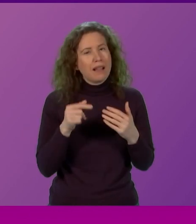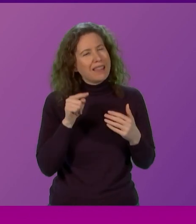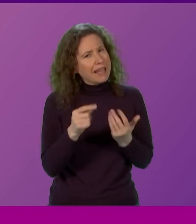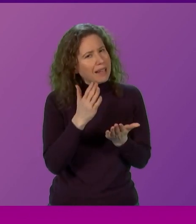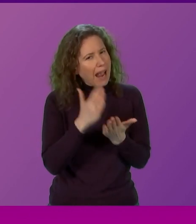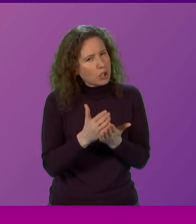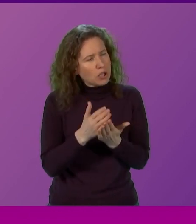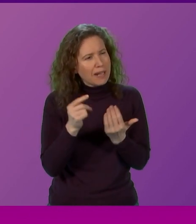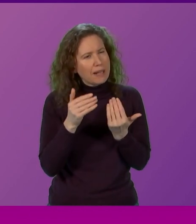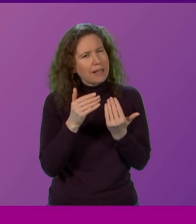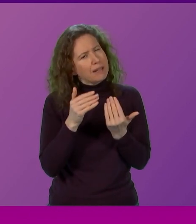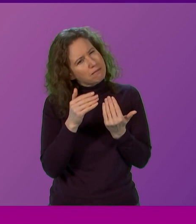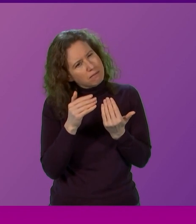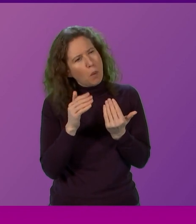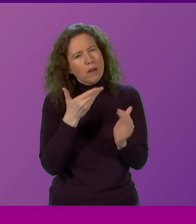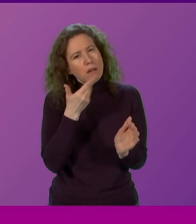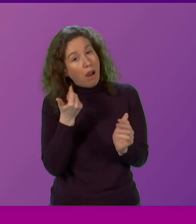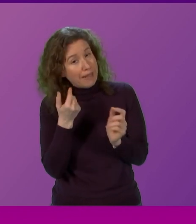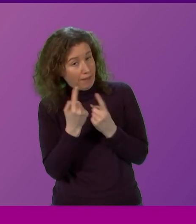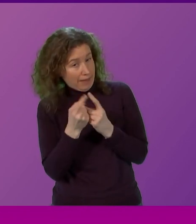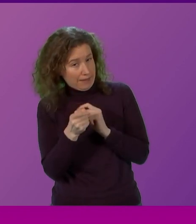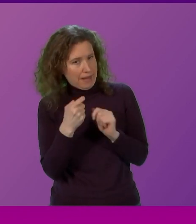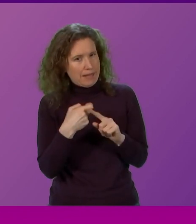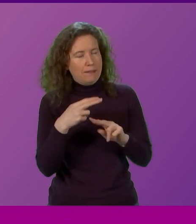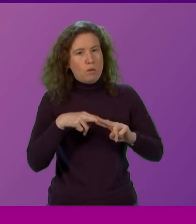one of the more tame things that Kate Forbes has said about the SNP’s record.